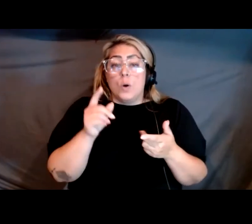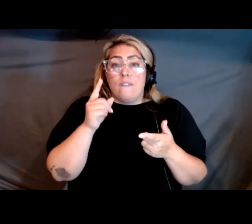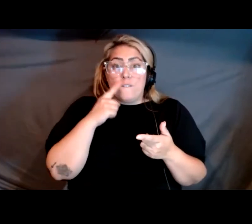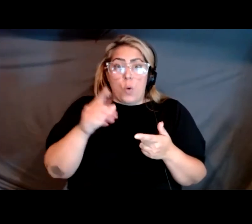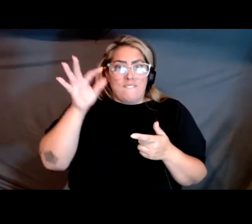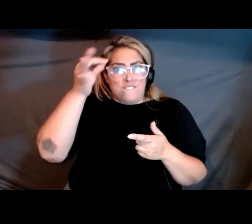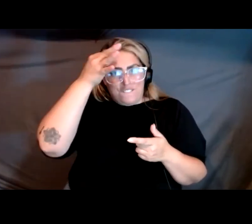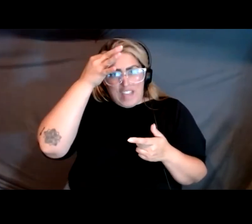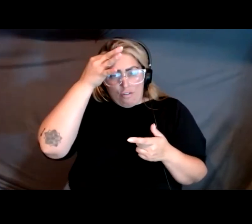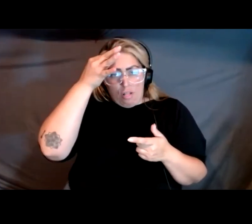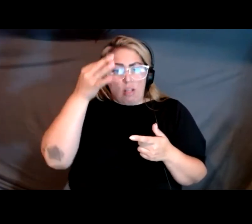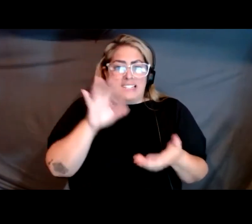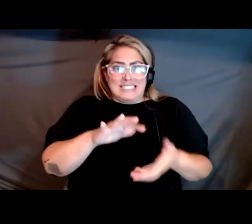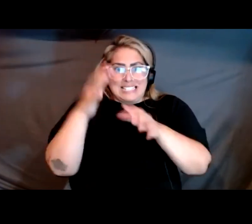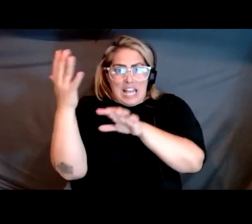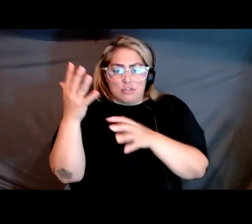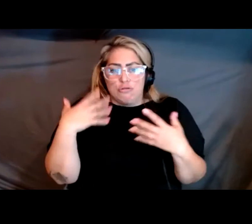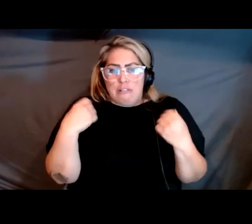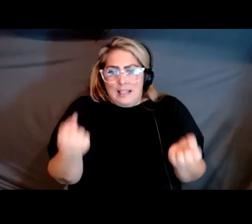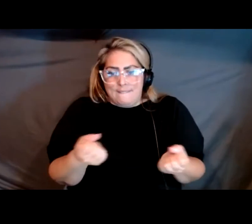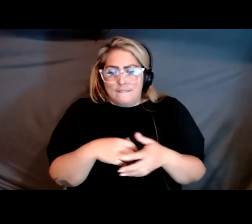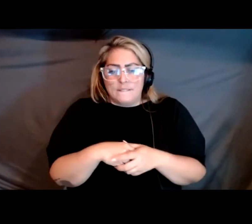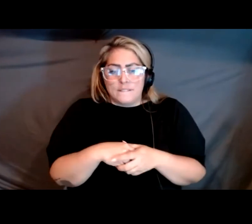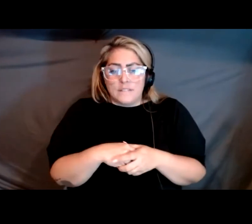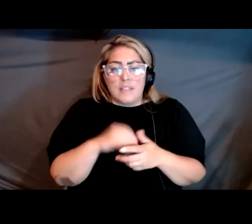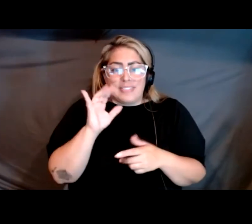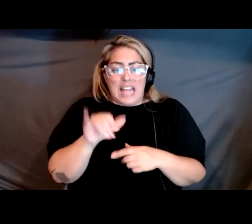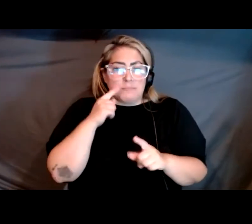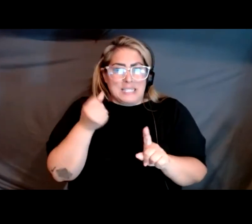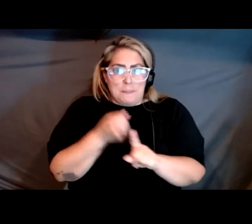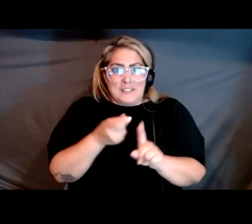come in handy for those of you impacted by Ida. You can download that field guide